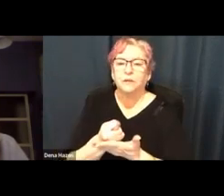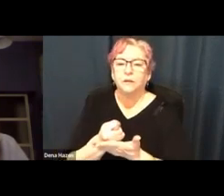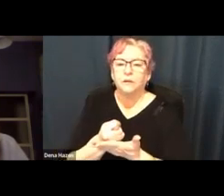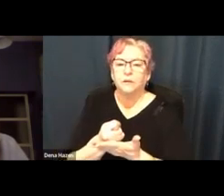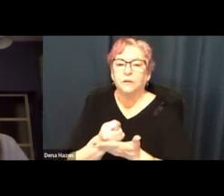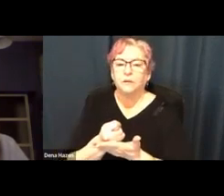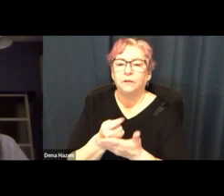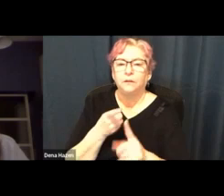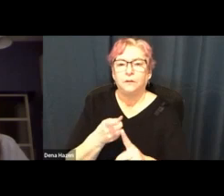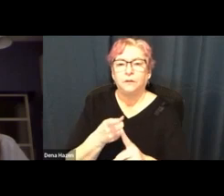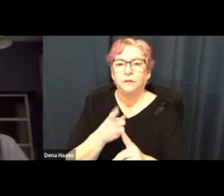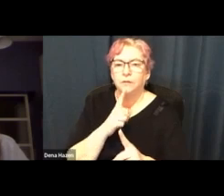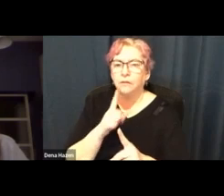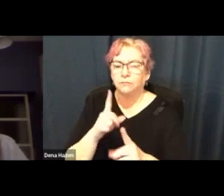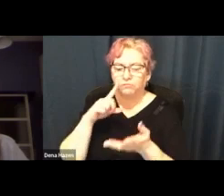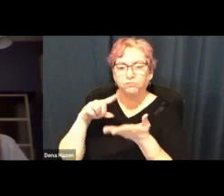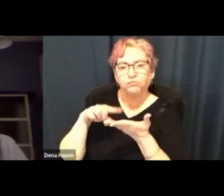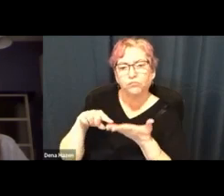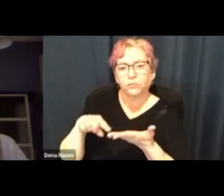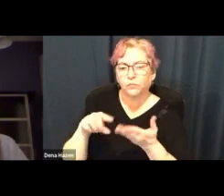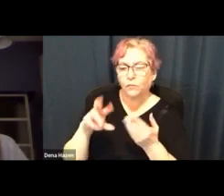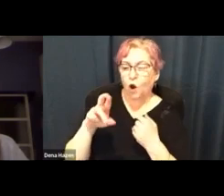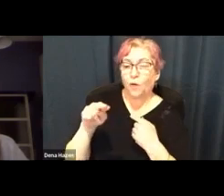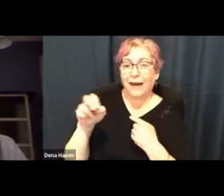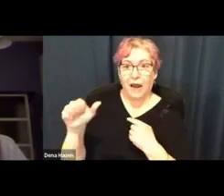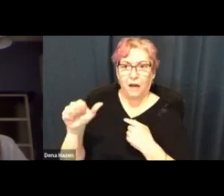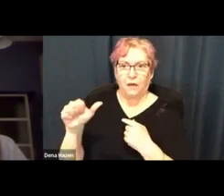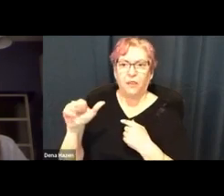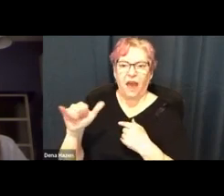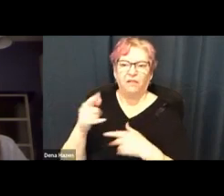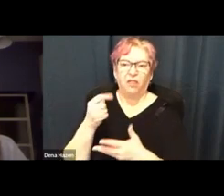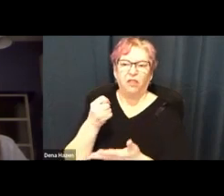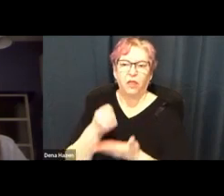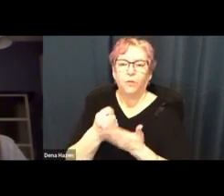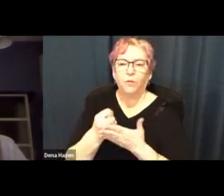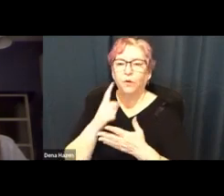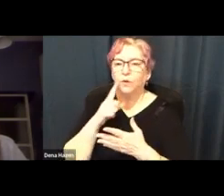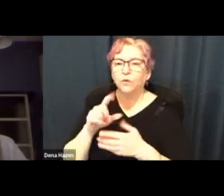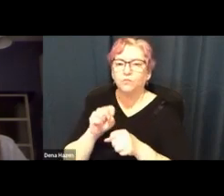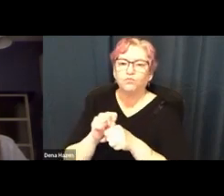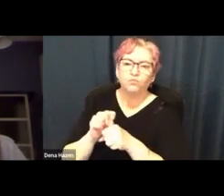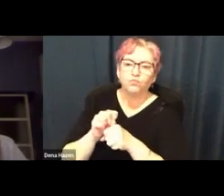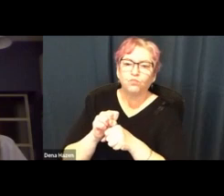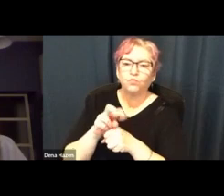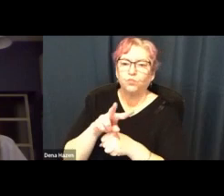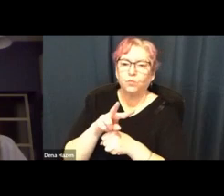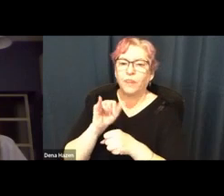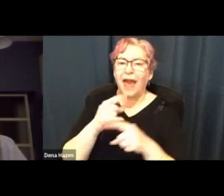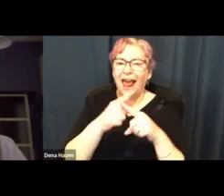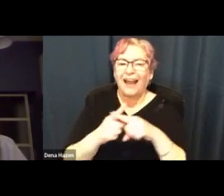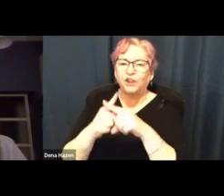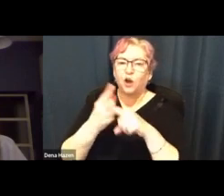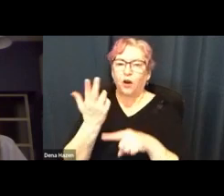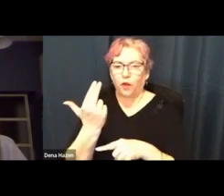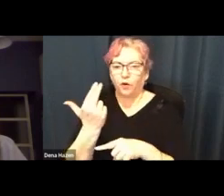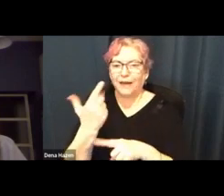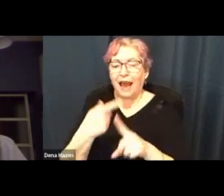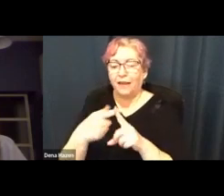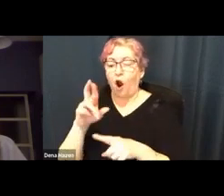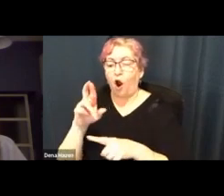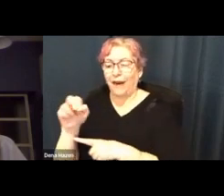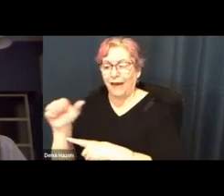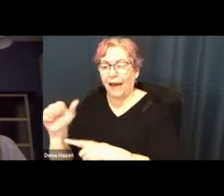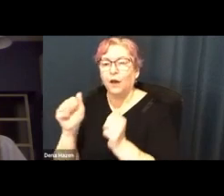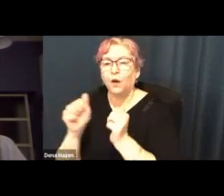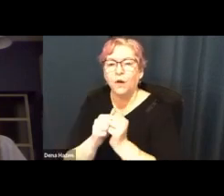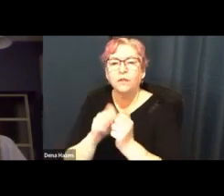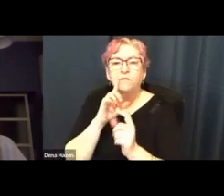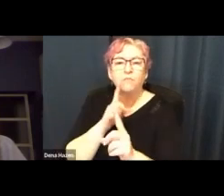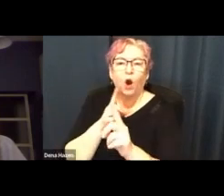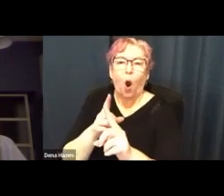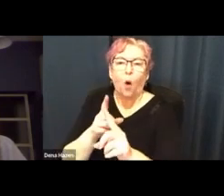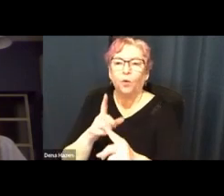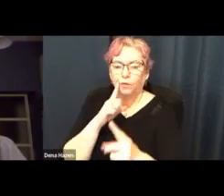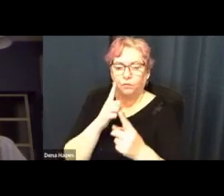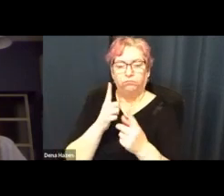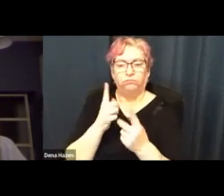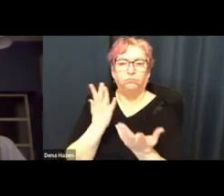It's an investigational RNA therapy designed to skip exon 13 in the RNA with the aim to stop vision loss.